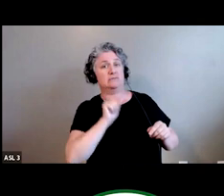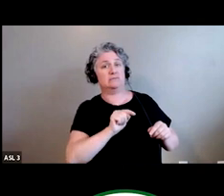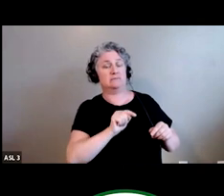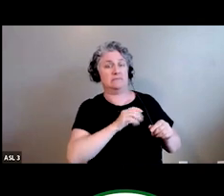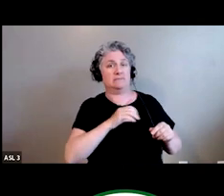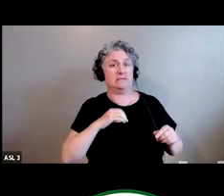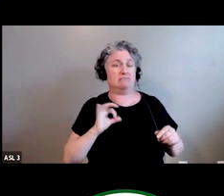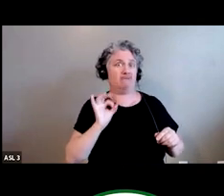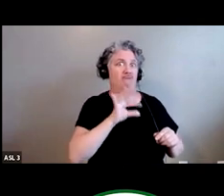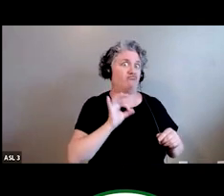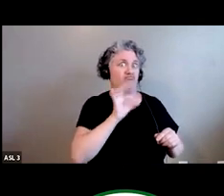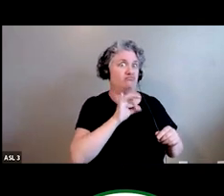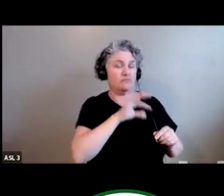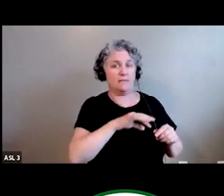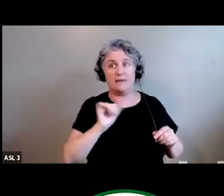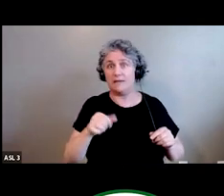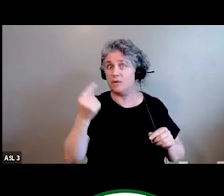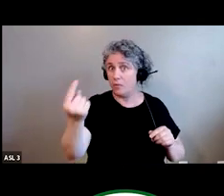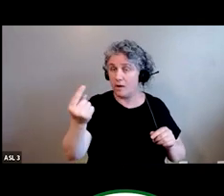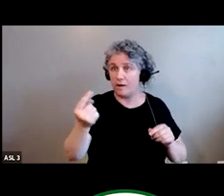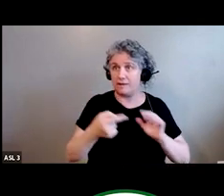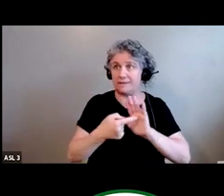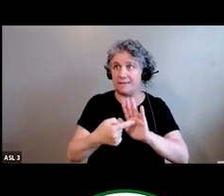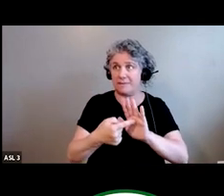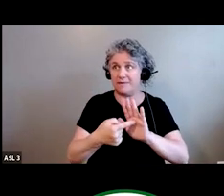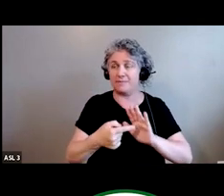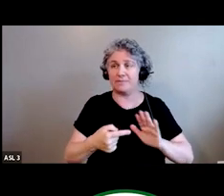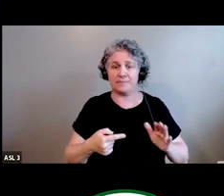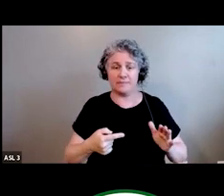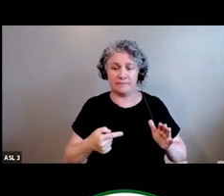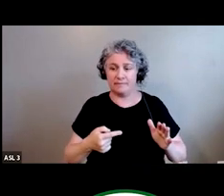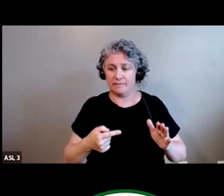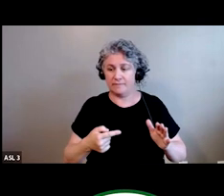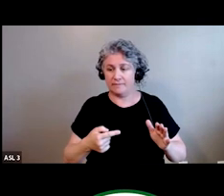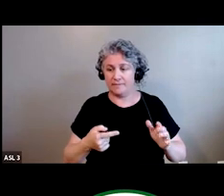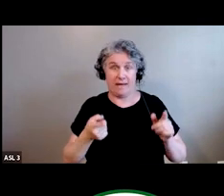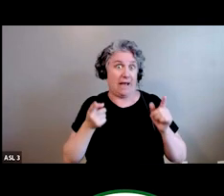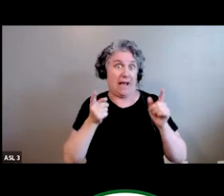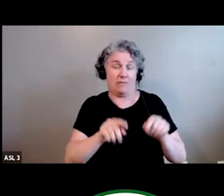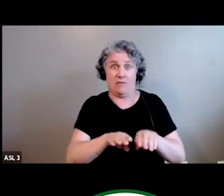I was like, do you have a committee yet? Do you have a committee? Do you have a community yet?